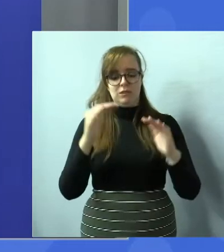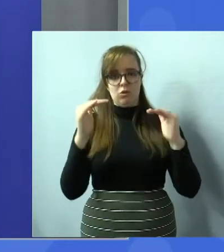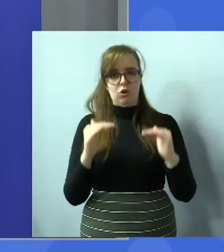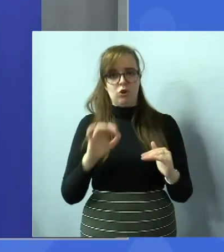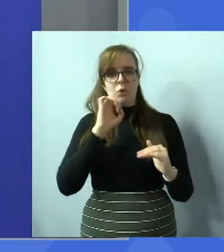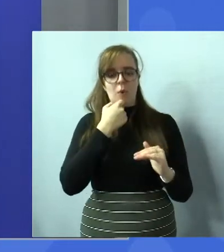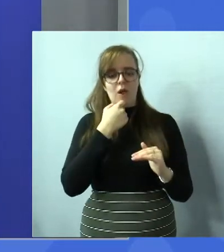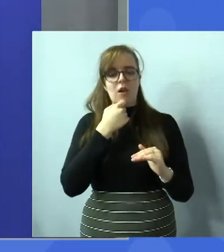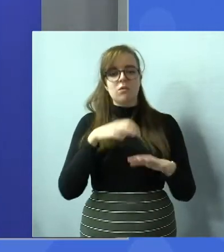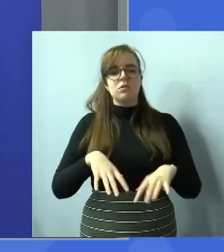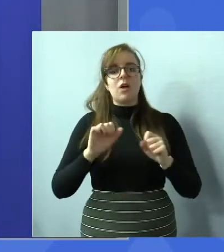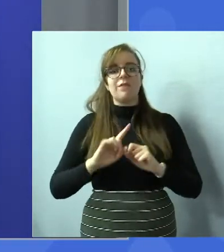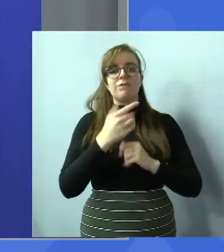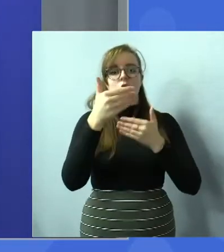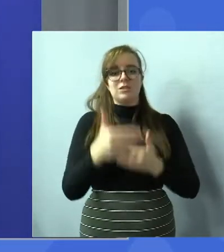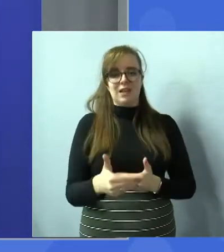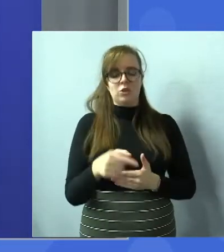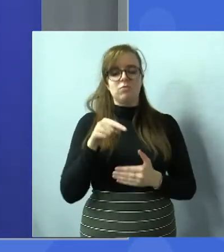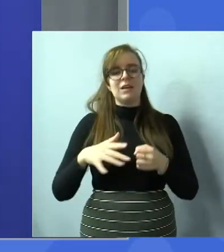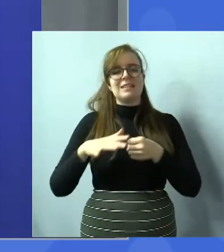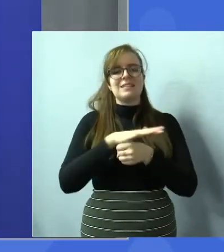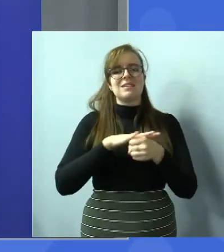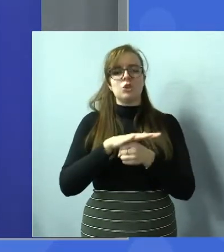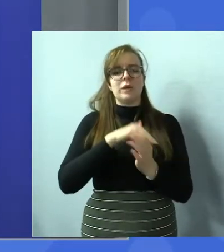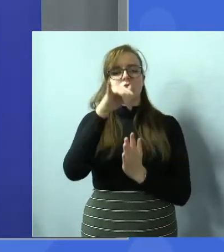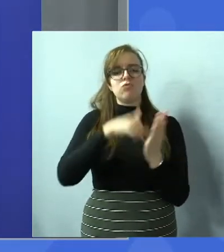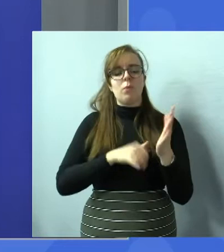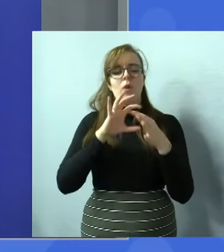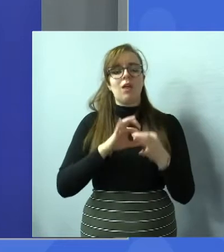the weekend which is a situational report on constitutional options and